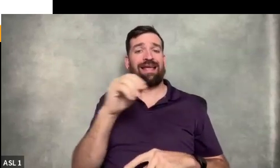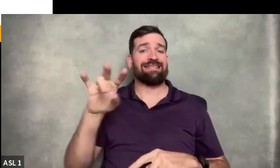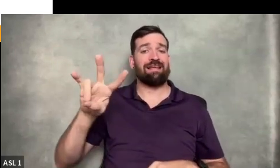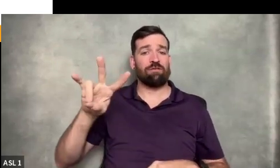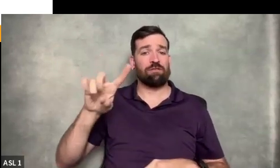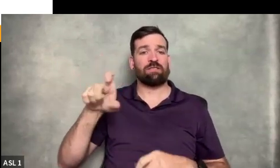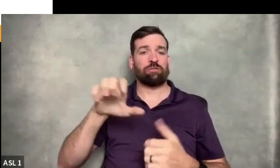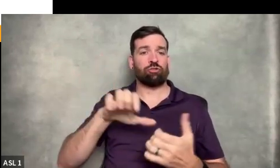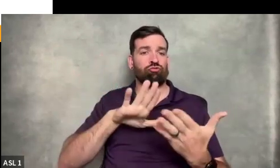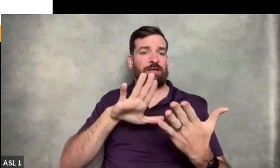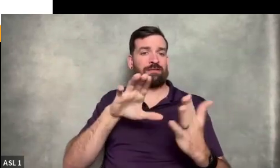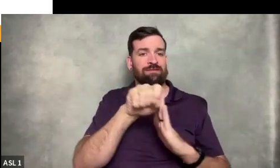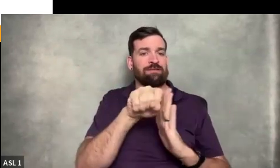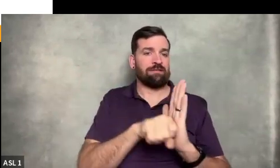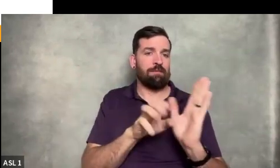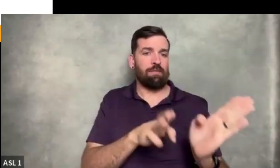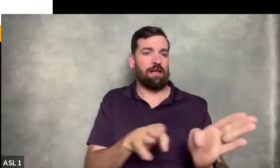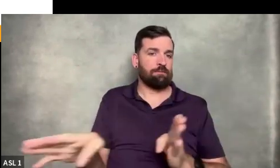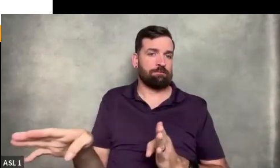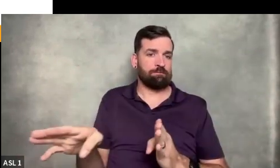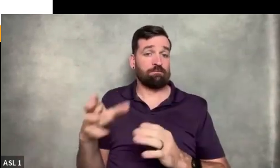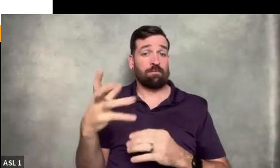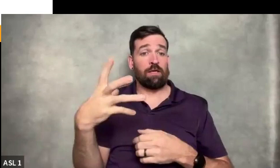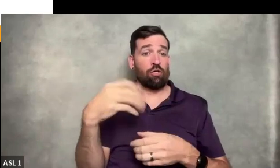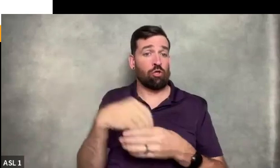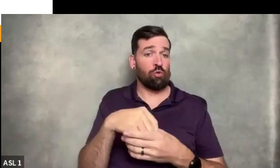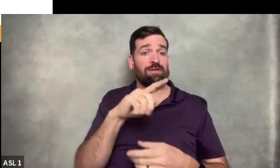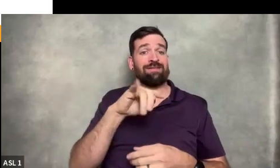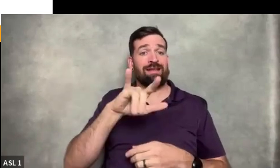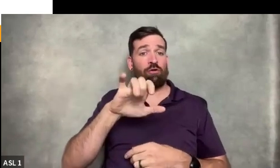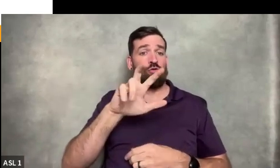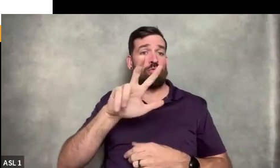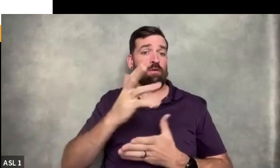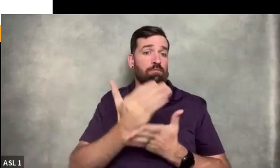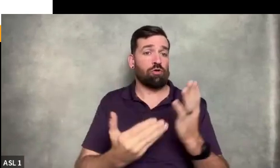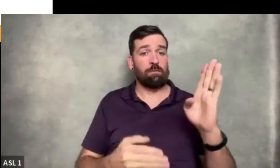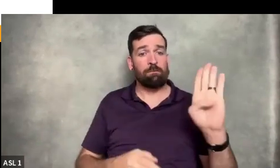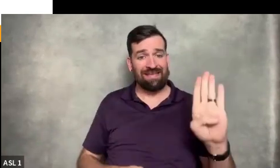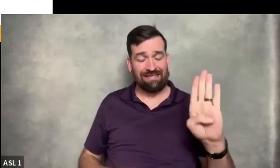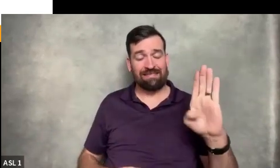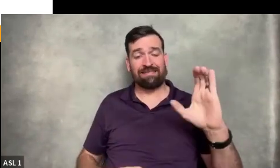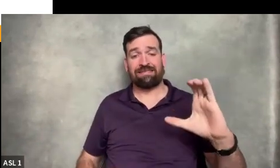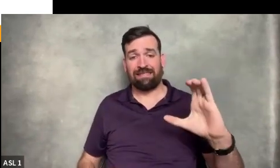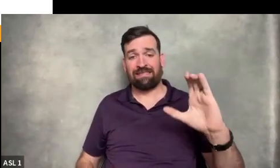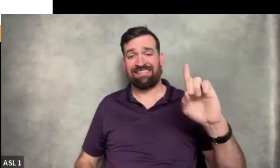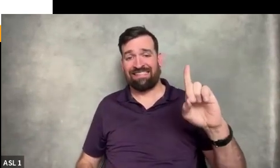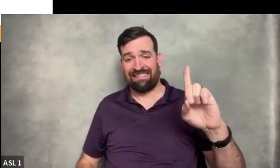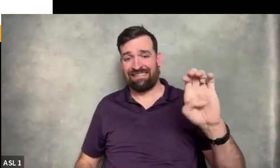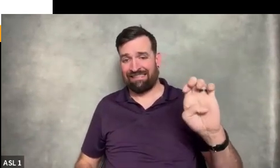addressed in the state plan, including Title III parts B, C, D, and E as well